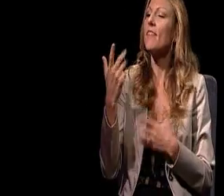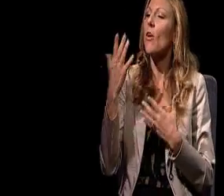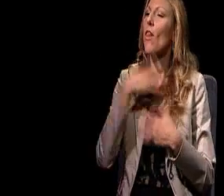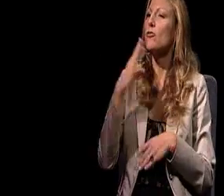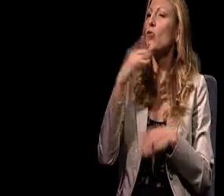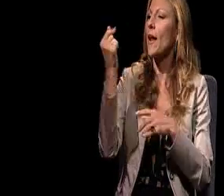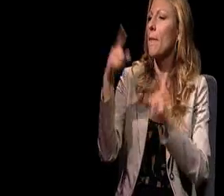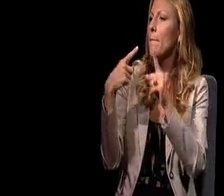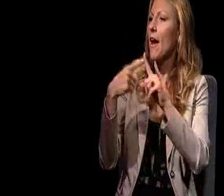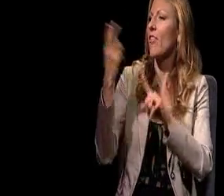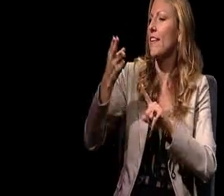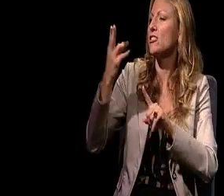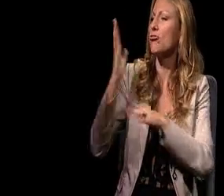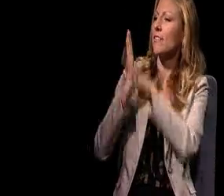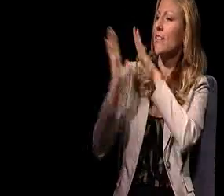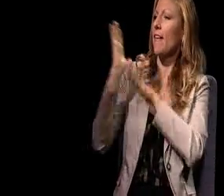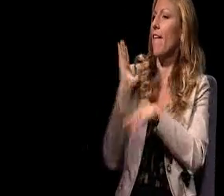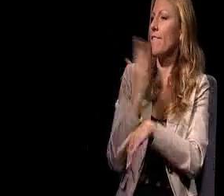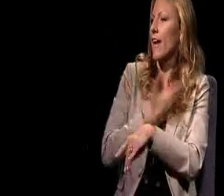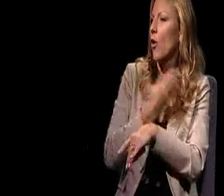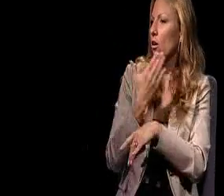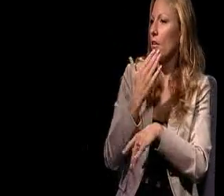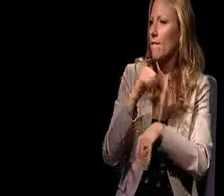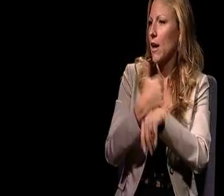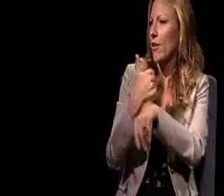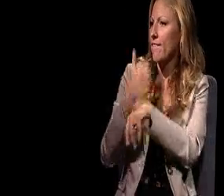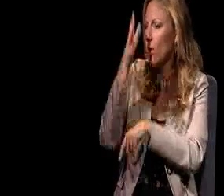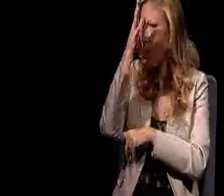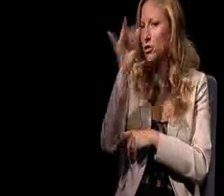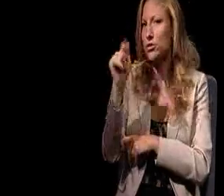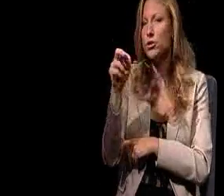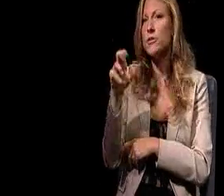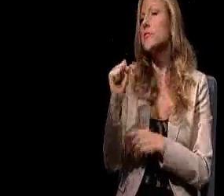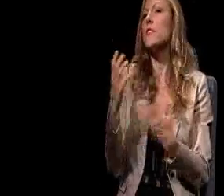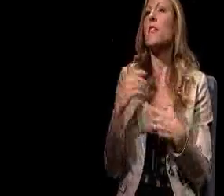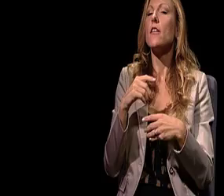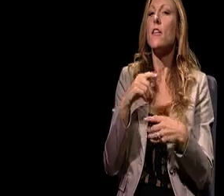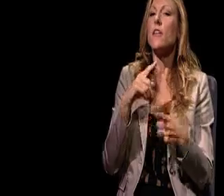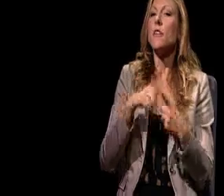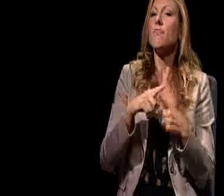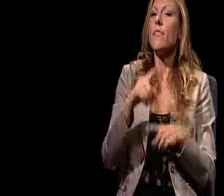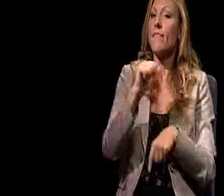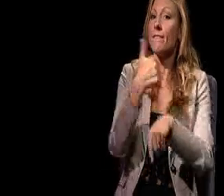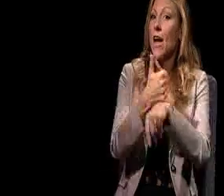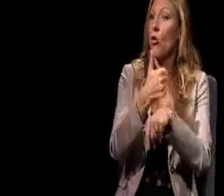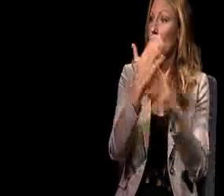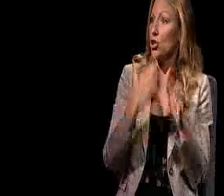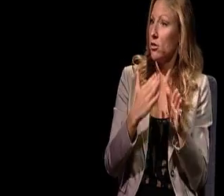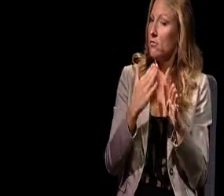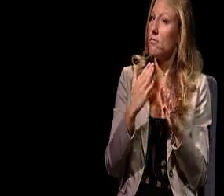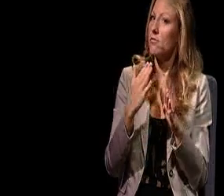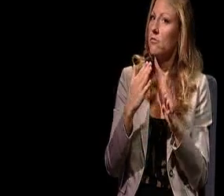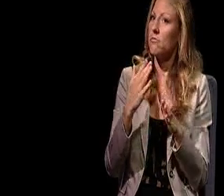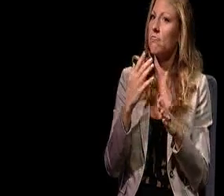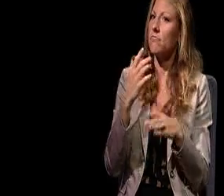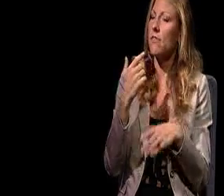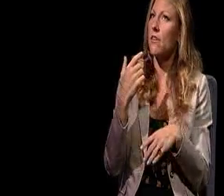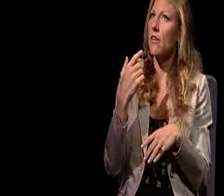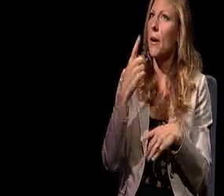Okay. Now, let's go back. Let's talk a little bit about the history and our founding fathers.